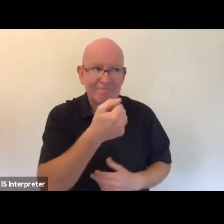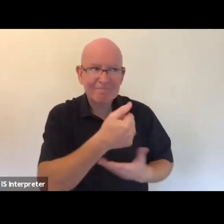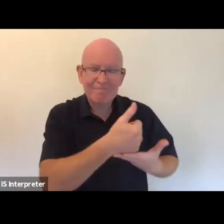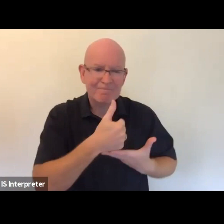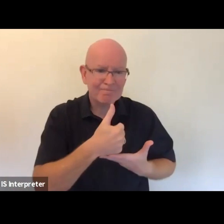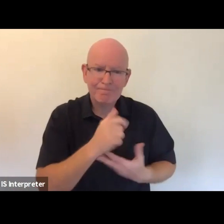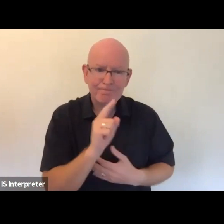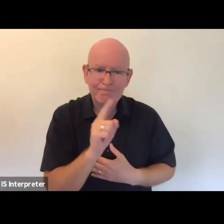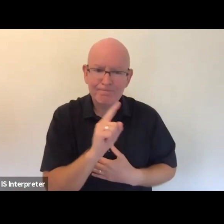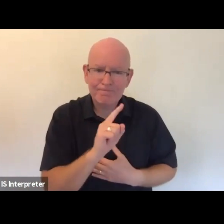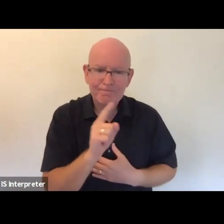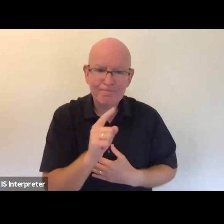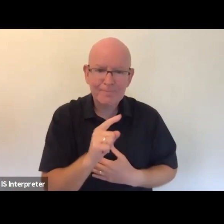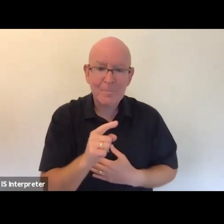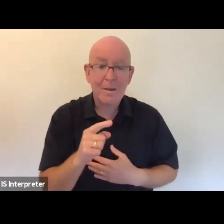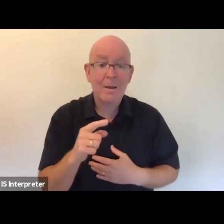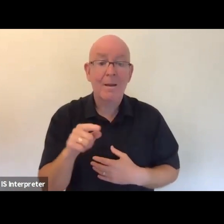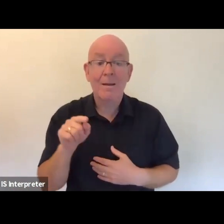But not eligible for children.